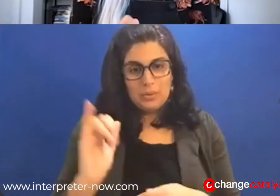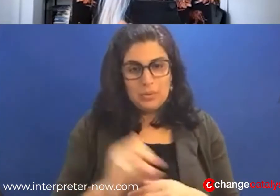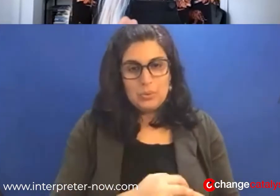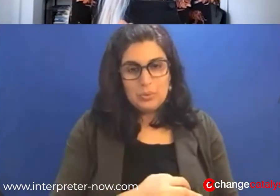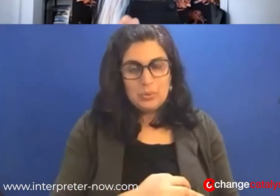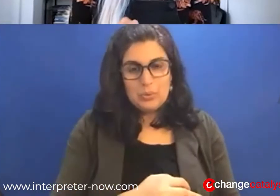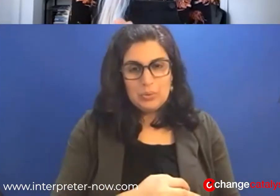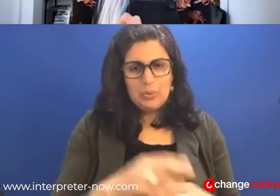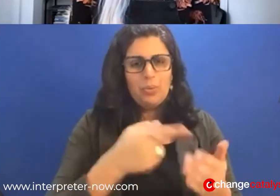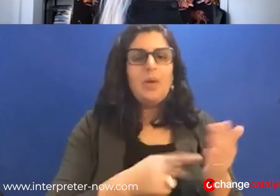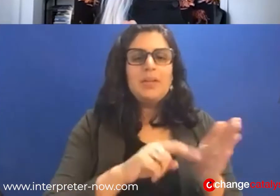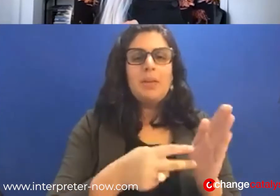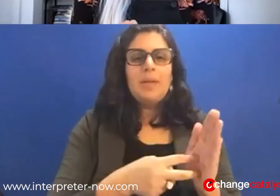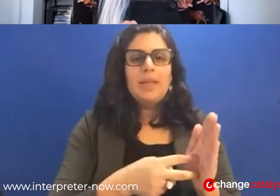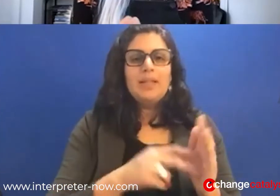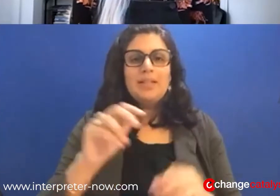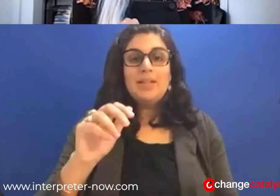mean to be an ally to yourself? Right?